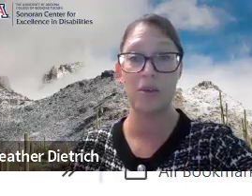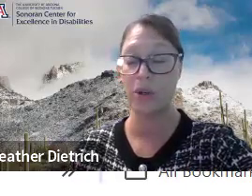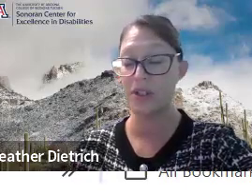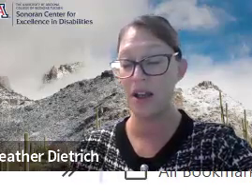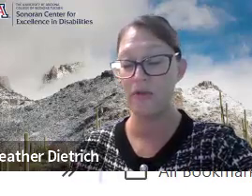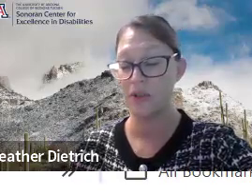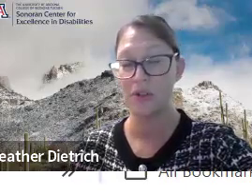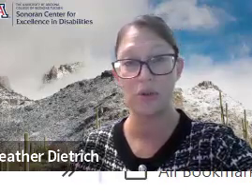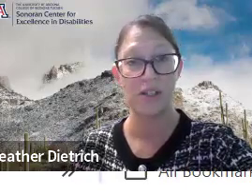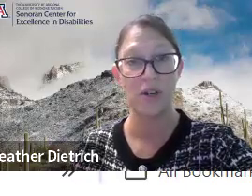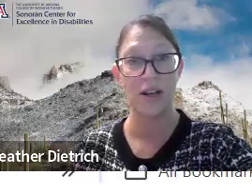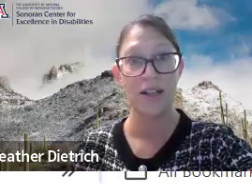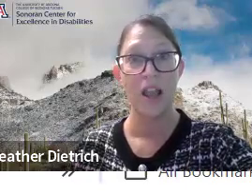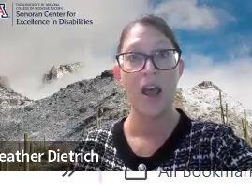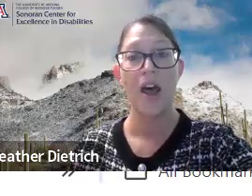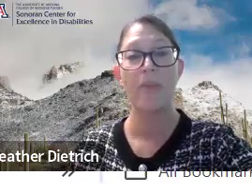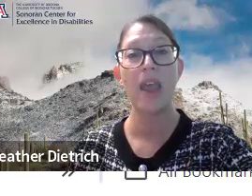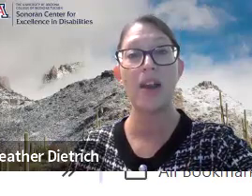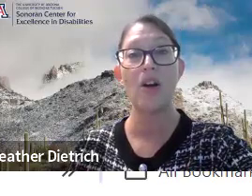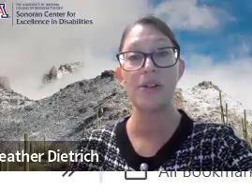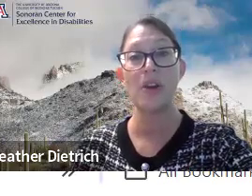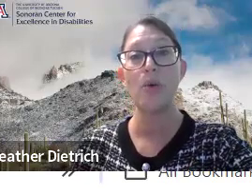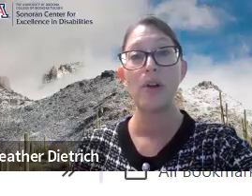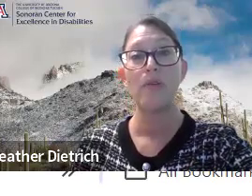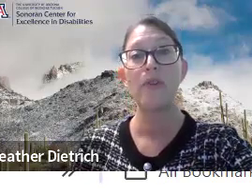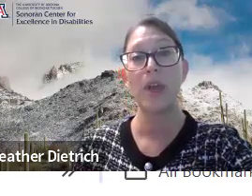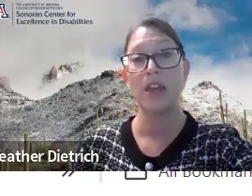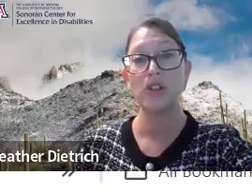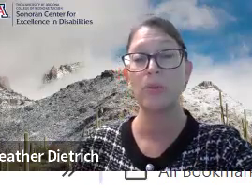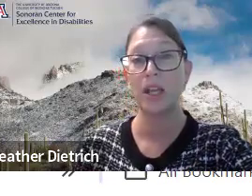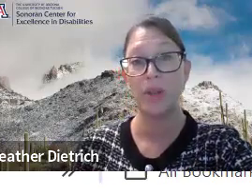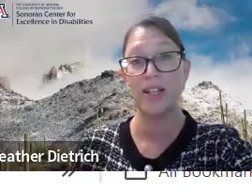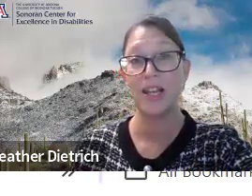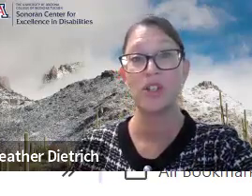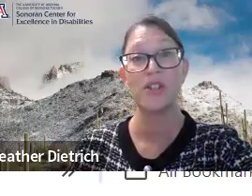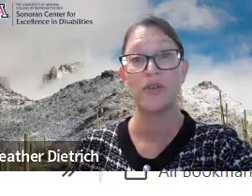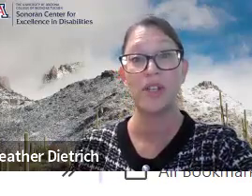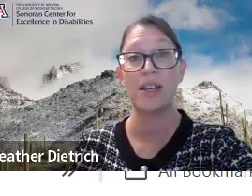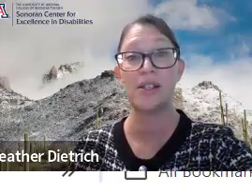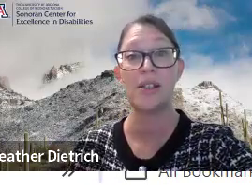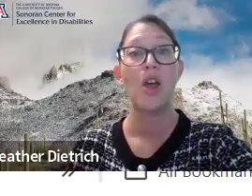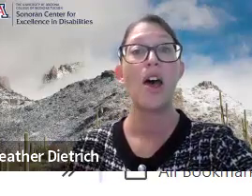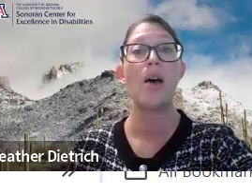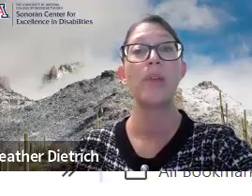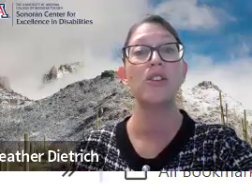AND PERSONNEL FOR THE SCHOOL DISTRICT. AND ALSO VOCATIONAL REHABILITATION SERVICES EACH